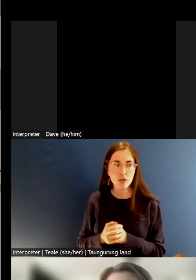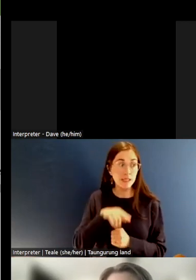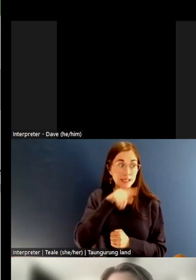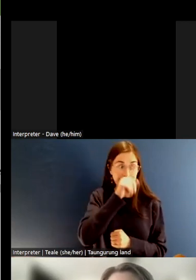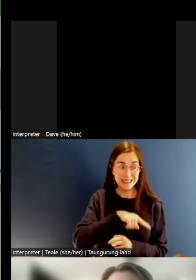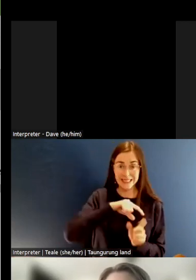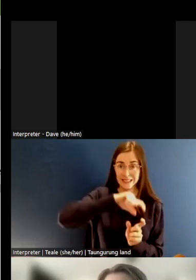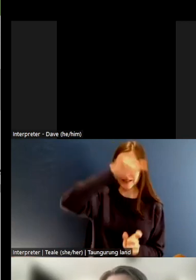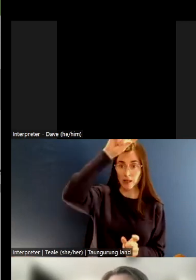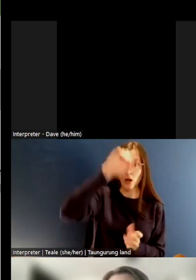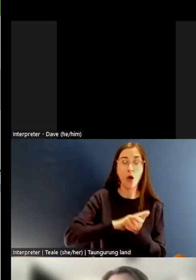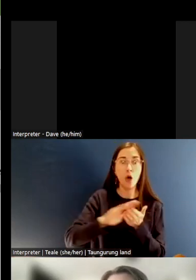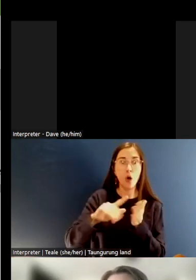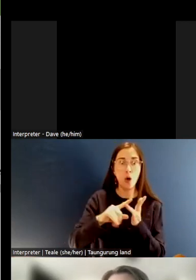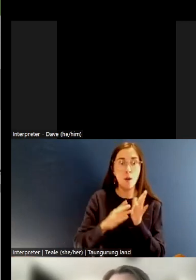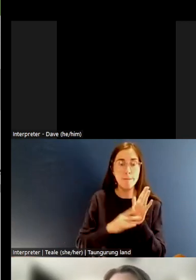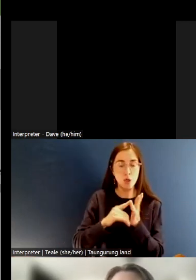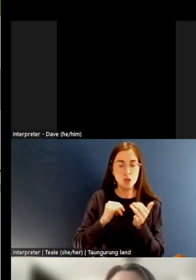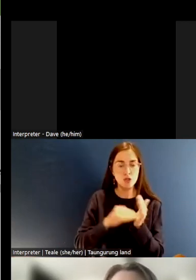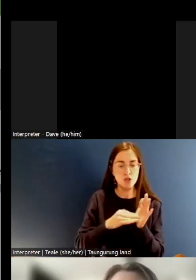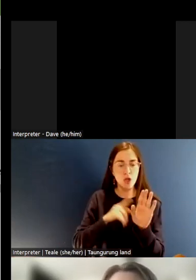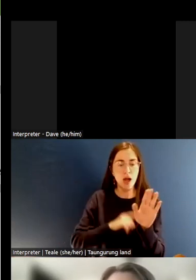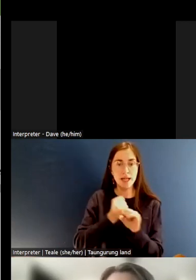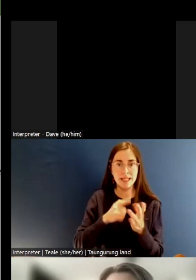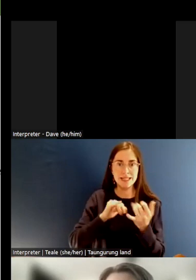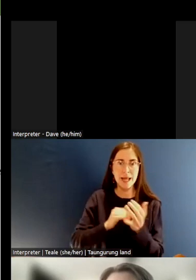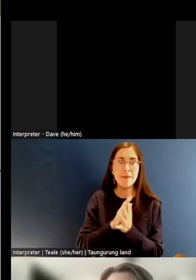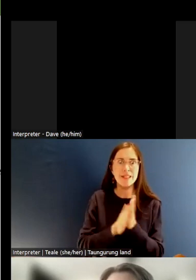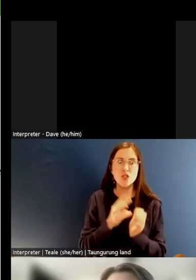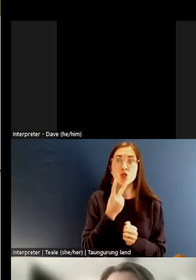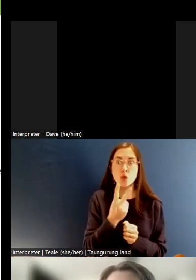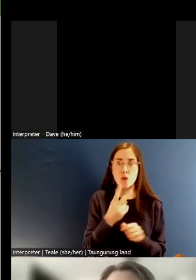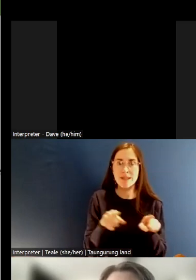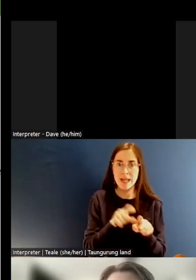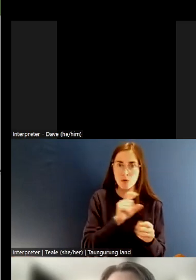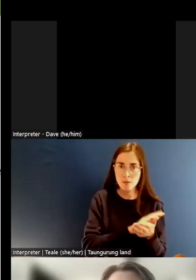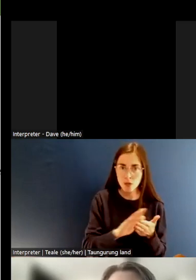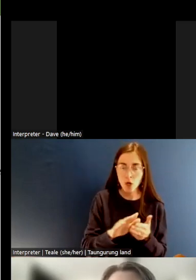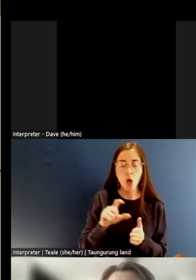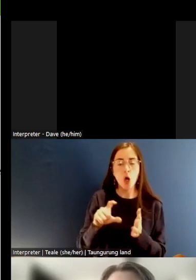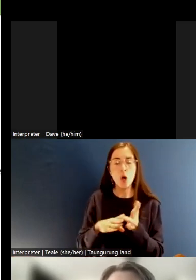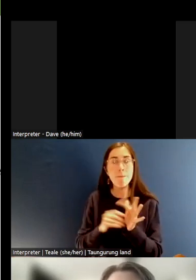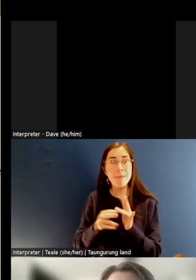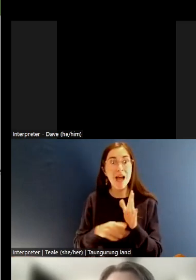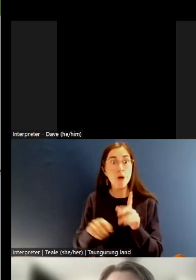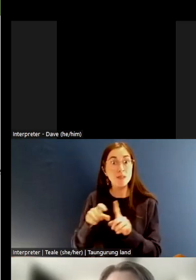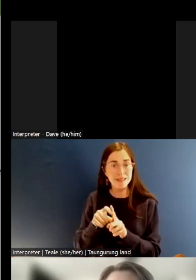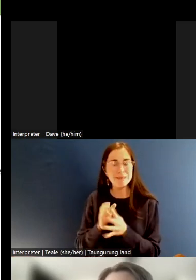so two of the same variants each. Compound heterozygous was different in each chromosome.